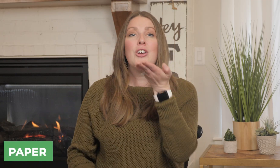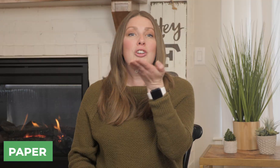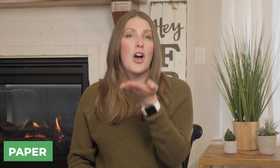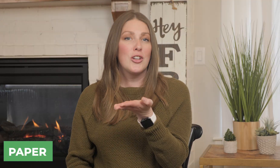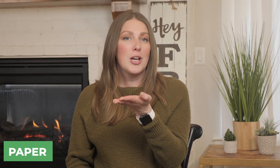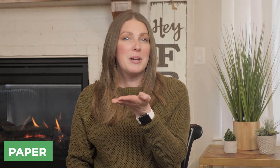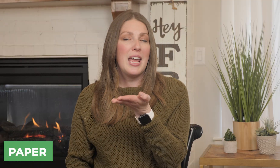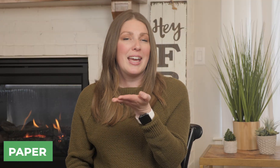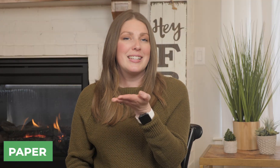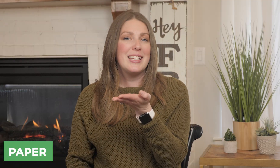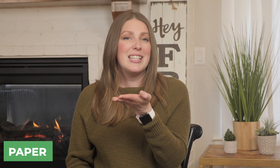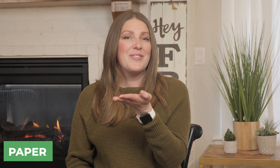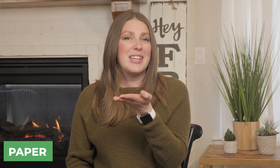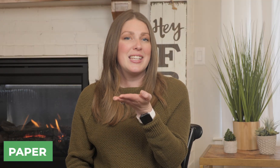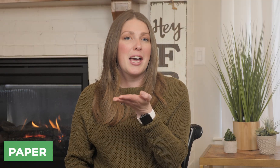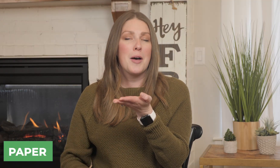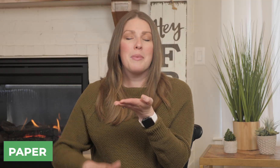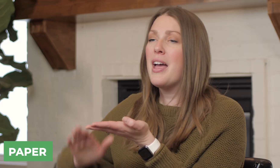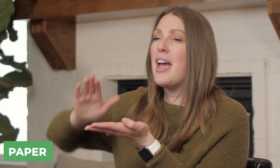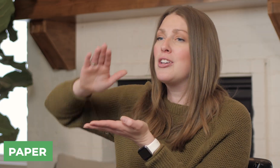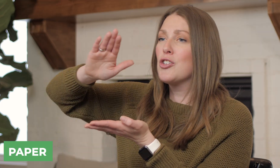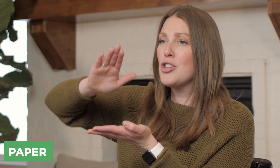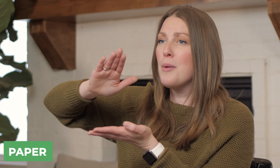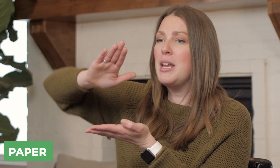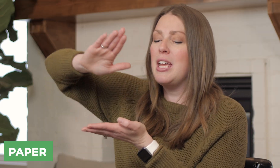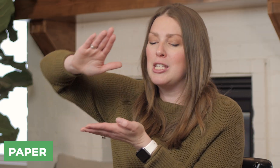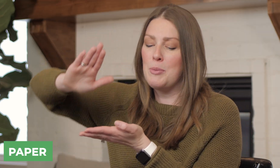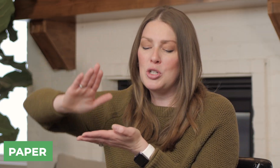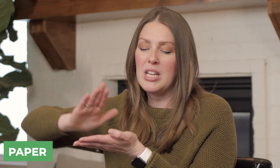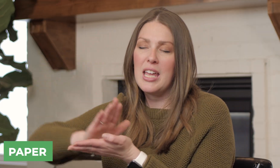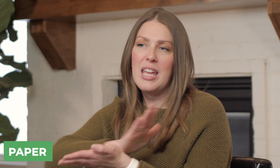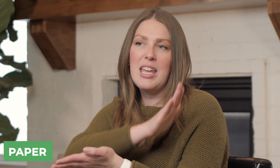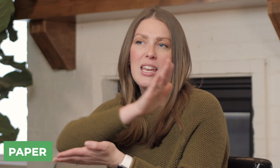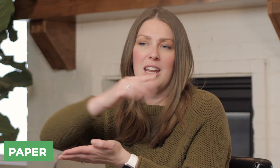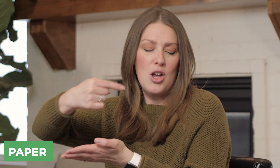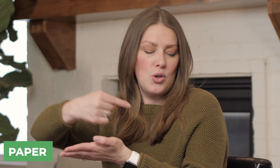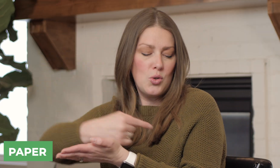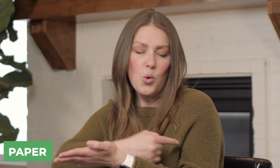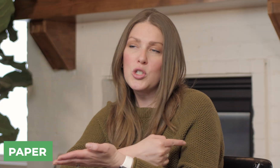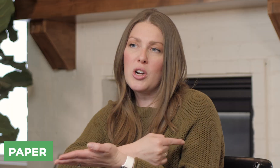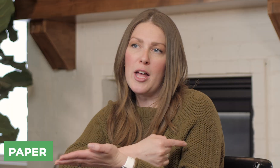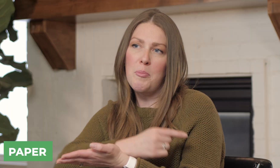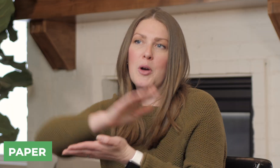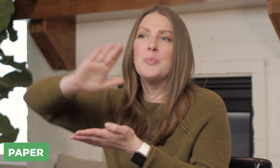your non-dominant hand is facing up and your dominant is pushing in towards your elbow,